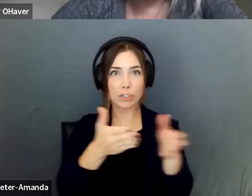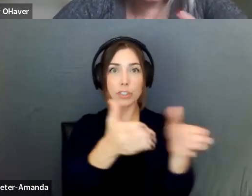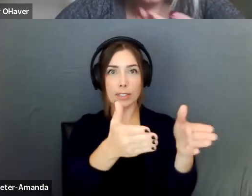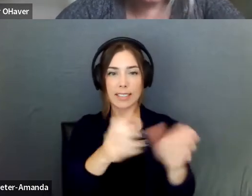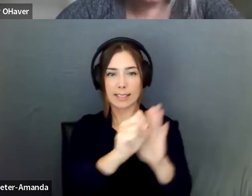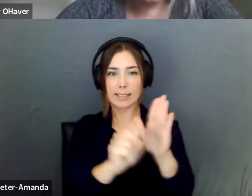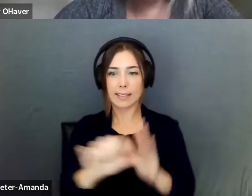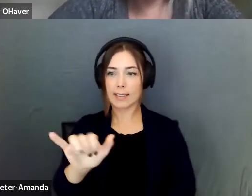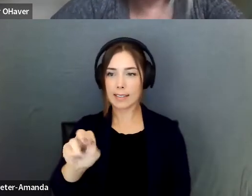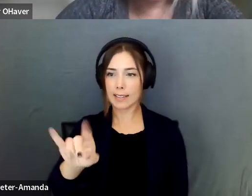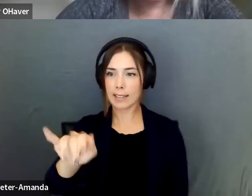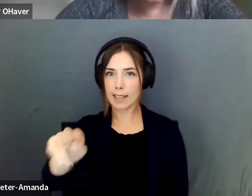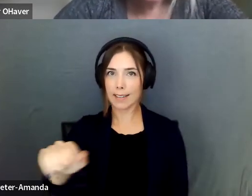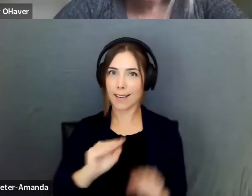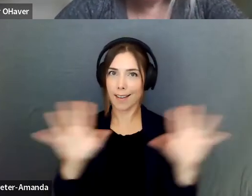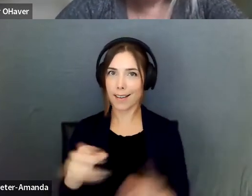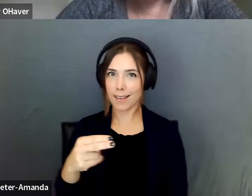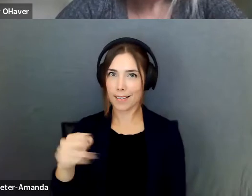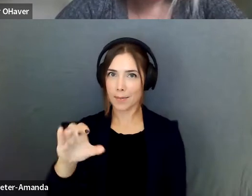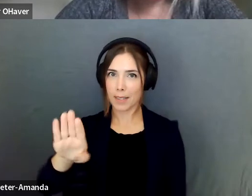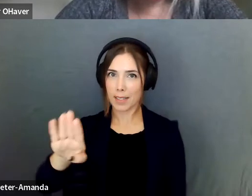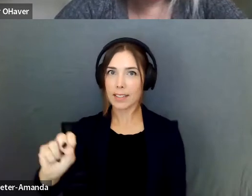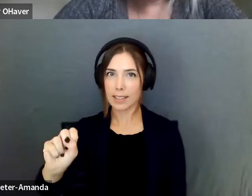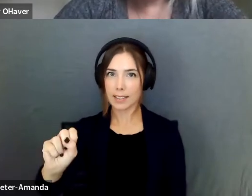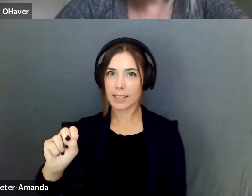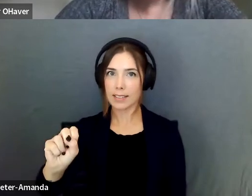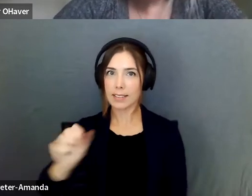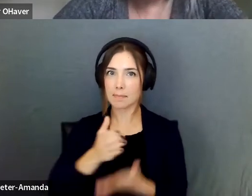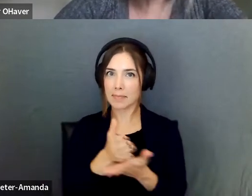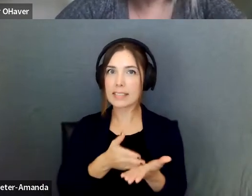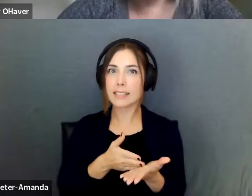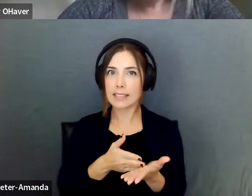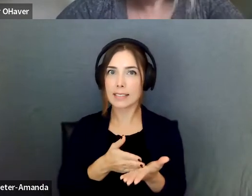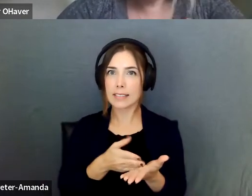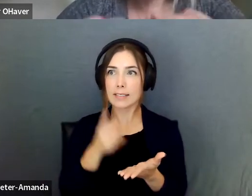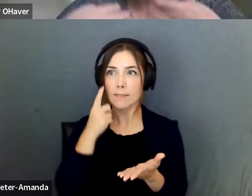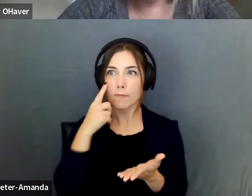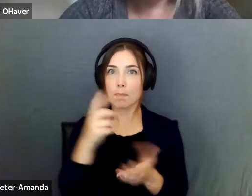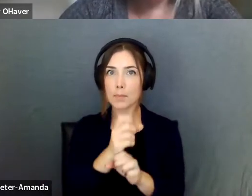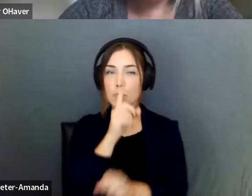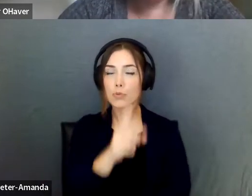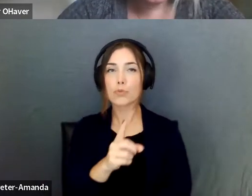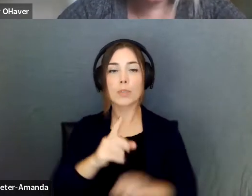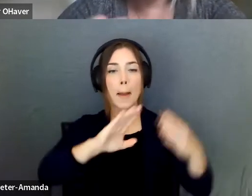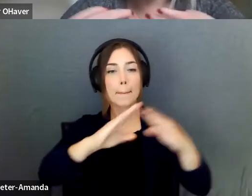Obviously an HCBS piece to doing you know ensuring community living and a being says